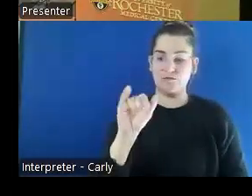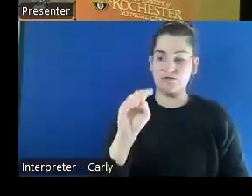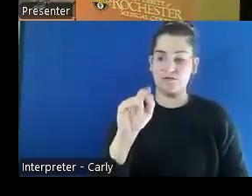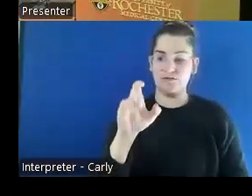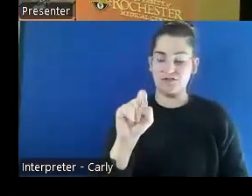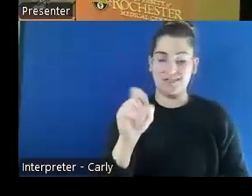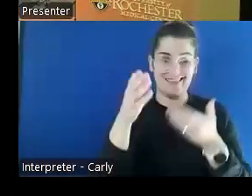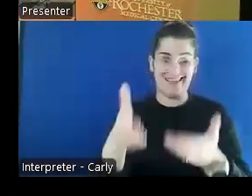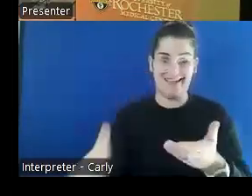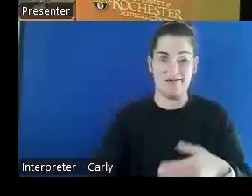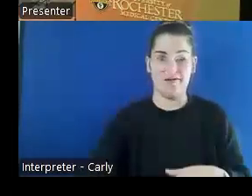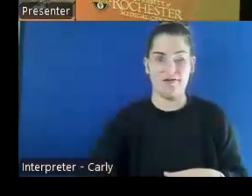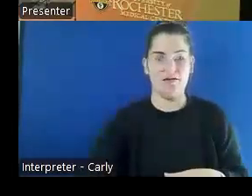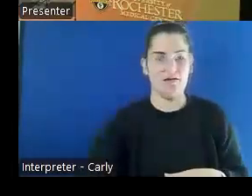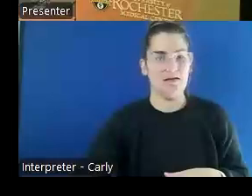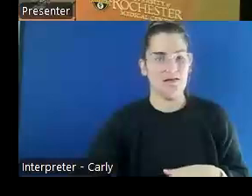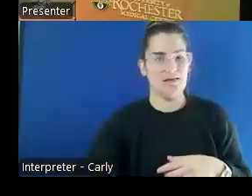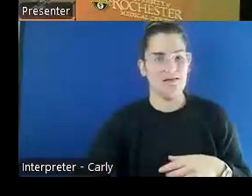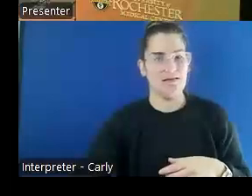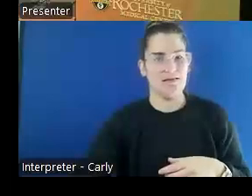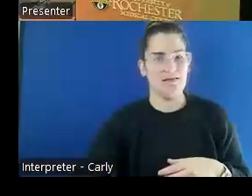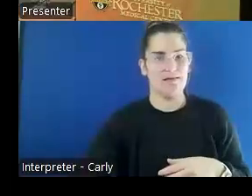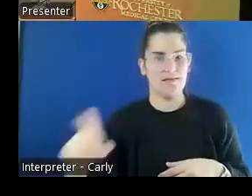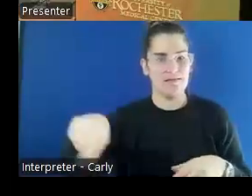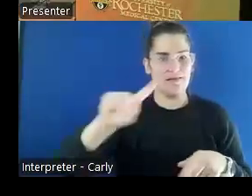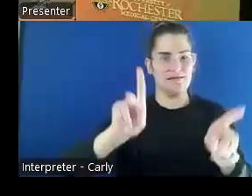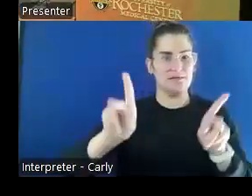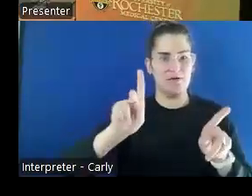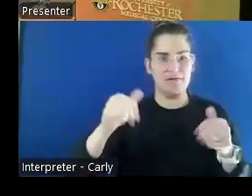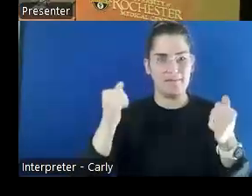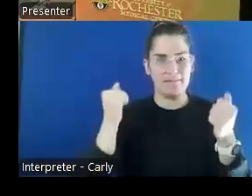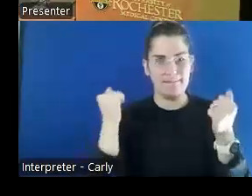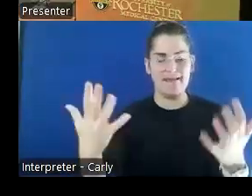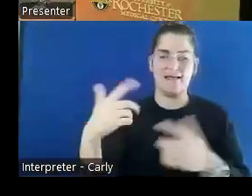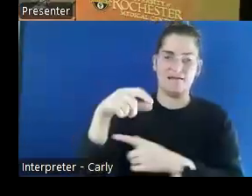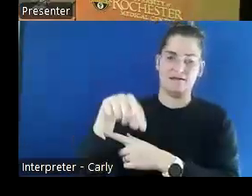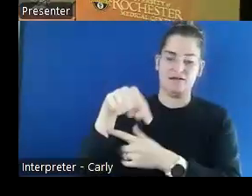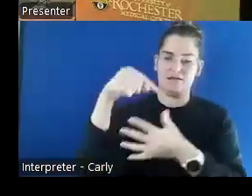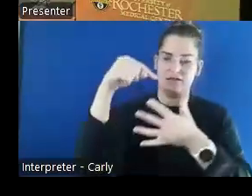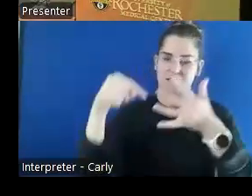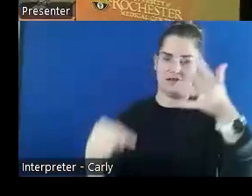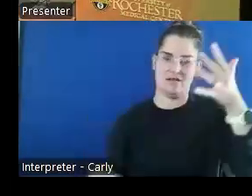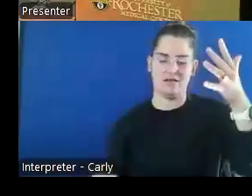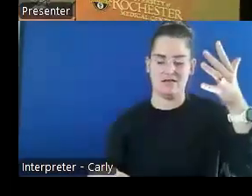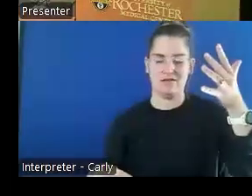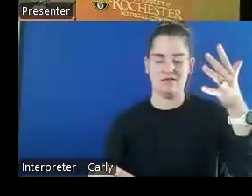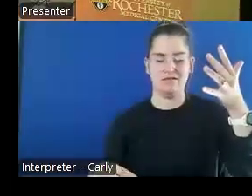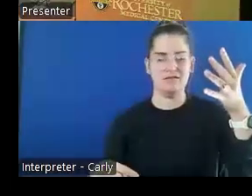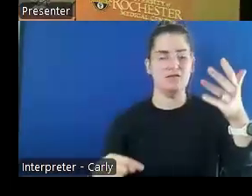it's because they have a lot of needs and so it's understandable that they would be sort of coped out from time to time and and then the team members like all of us up here and all of you in